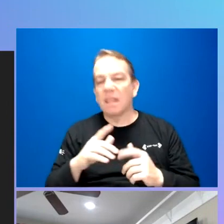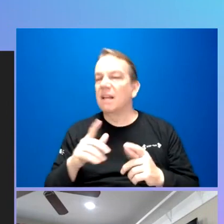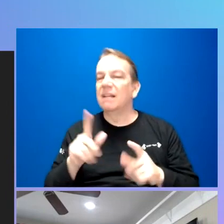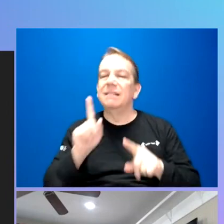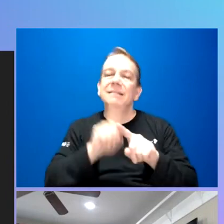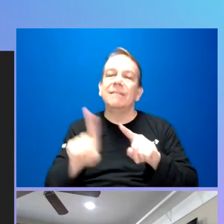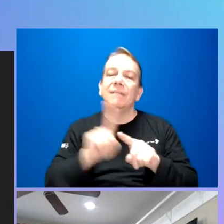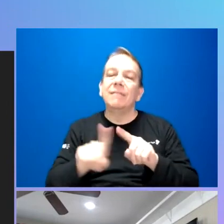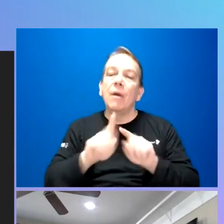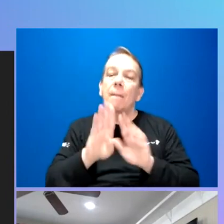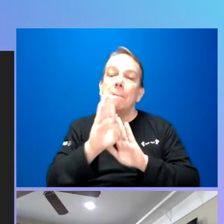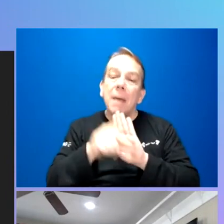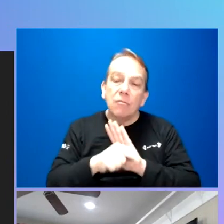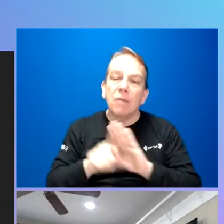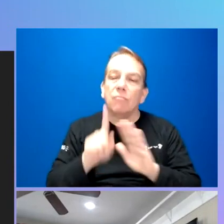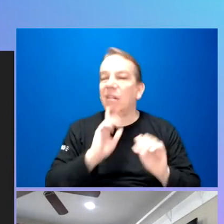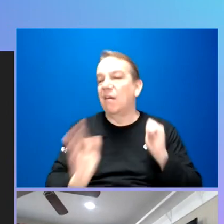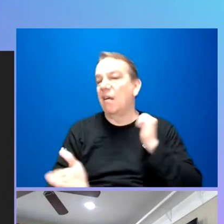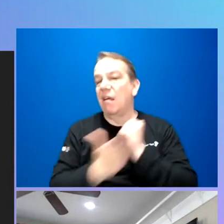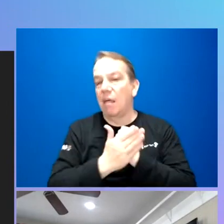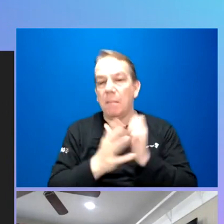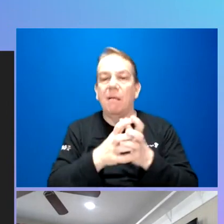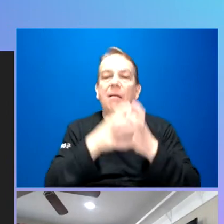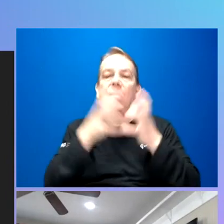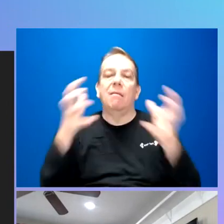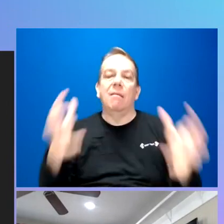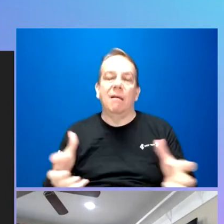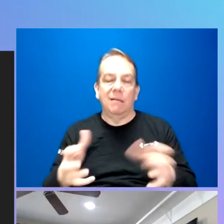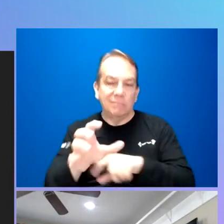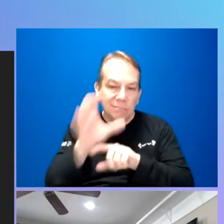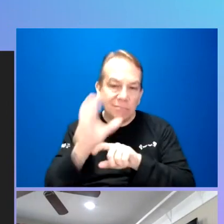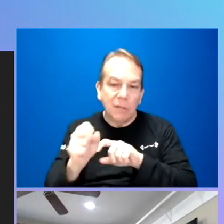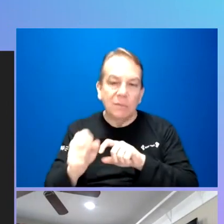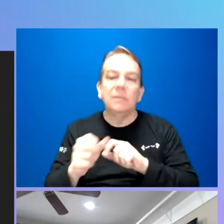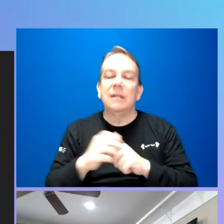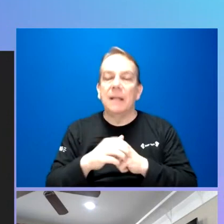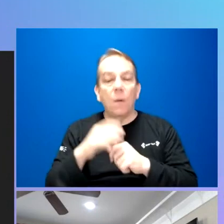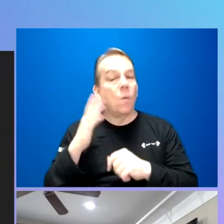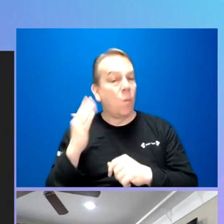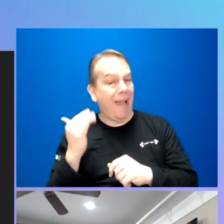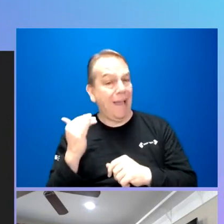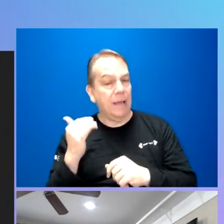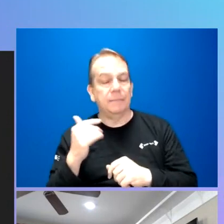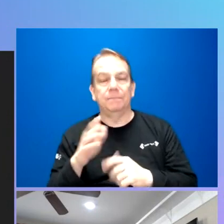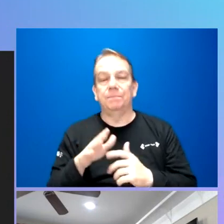great resource because remember, your you're wearing that big